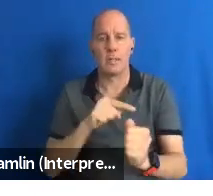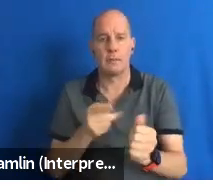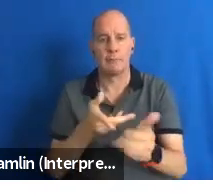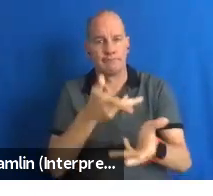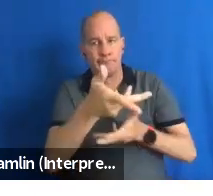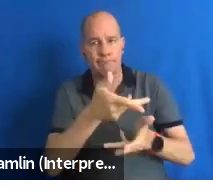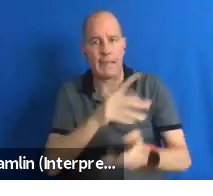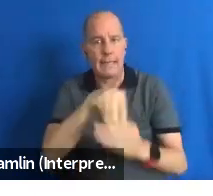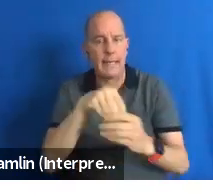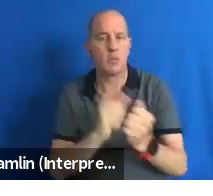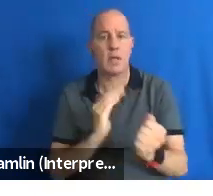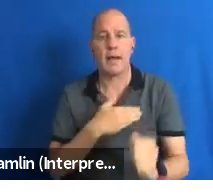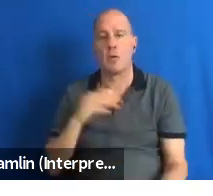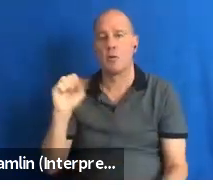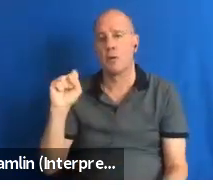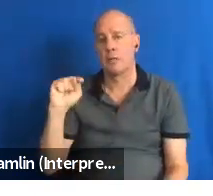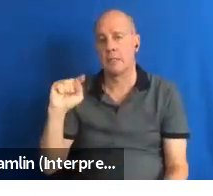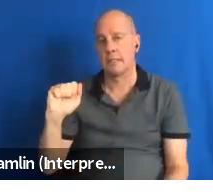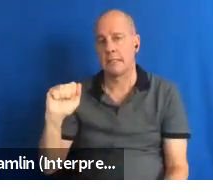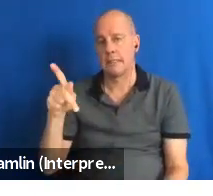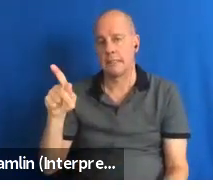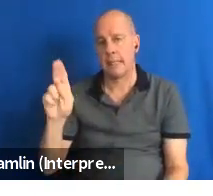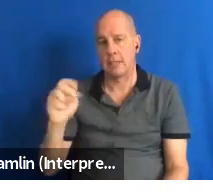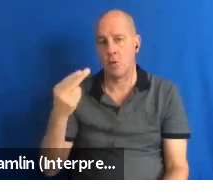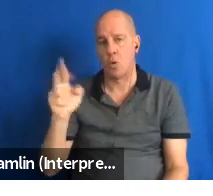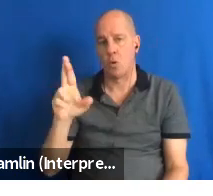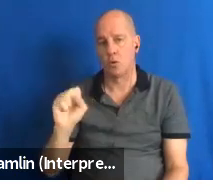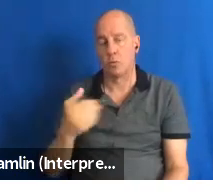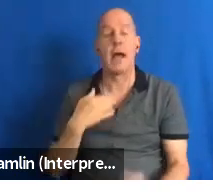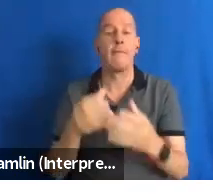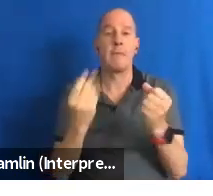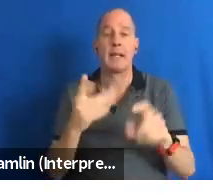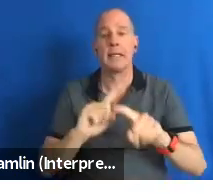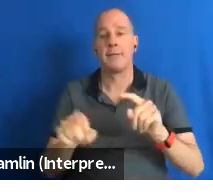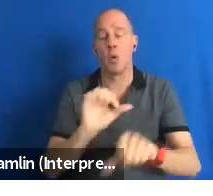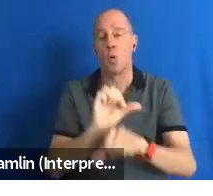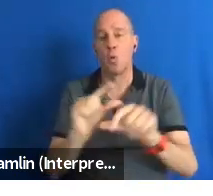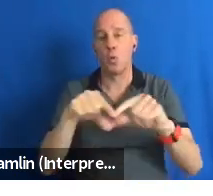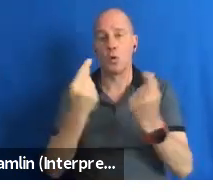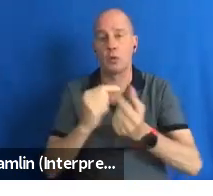and inform them. We have a lot of working group collaborations as well. And within those working